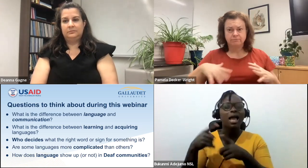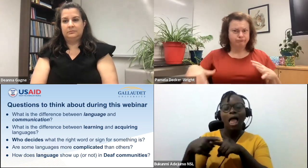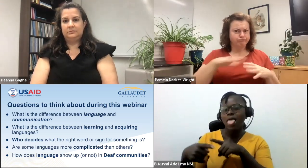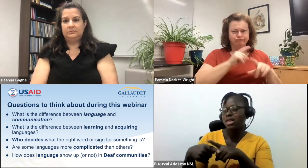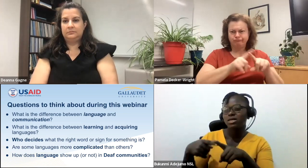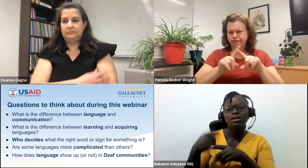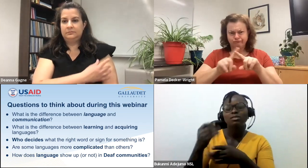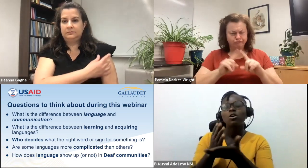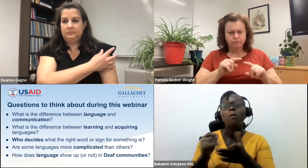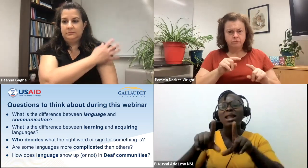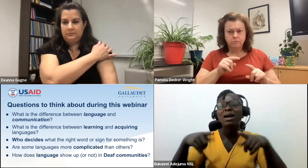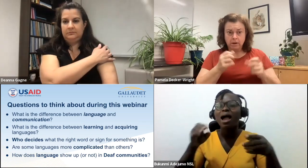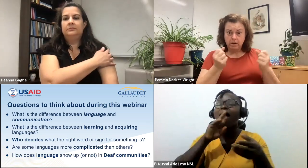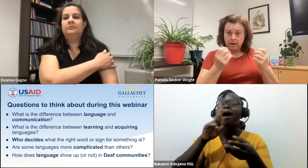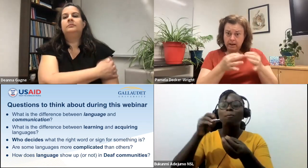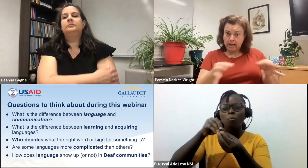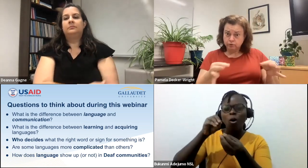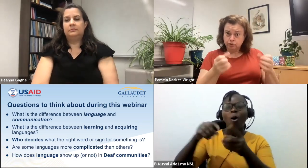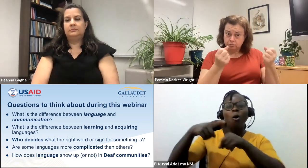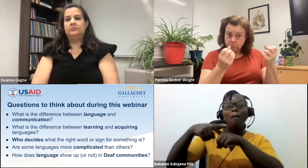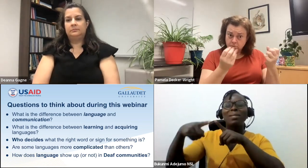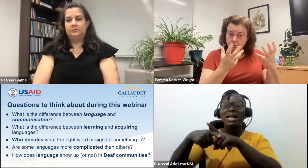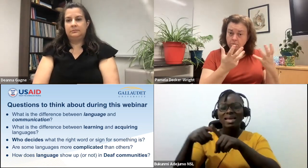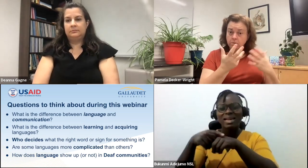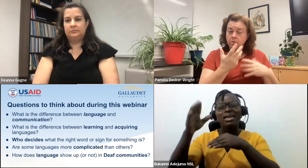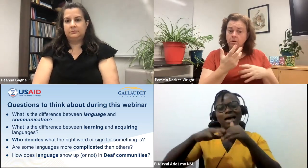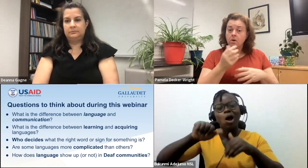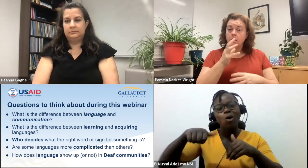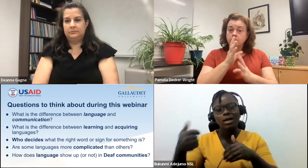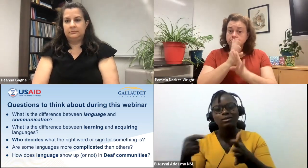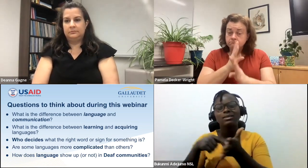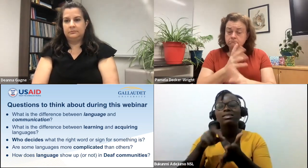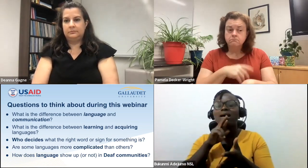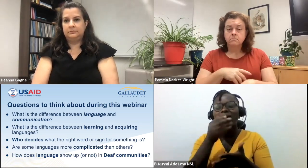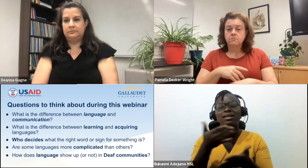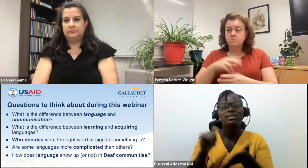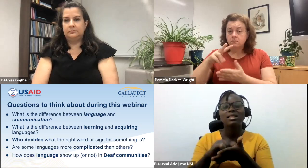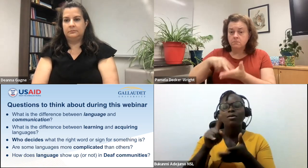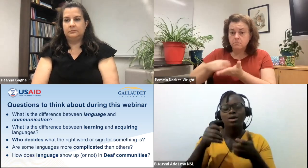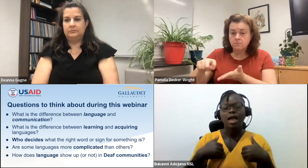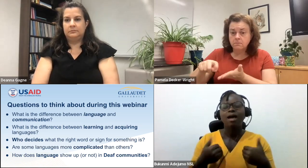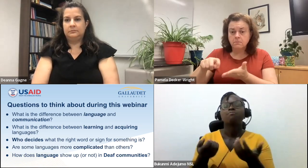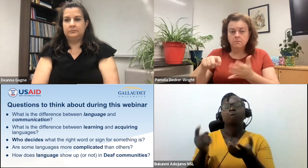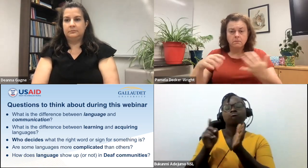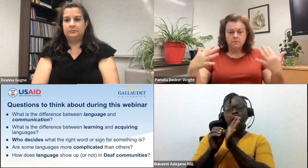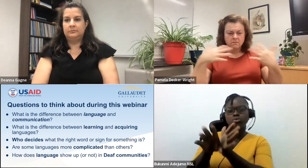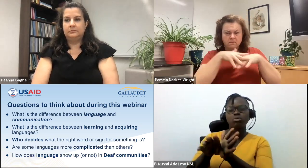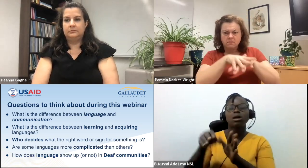Now, within the depth community there's also such diversity. And when we look at sign languages also